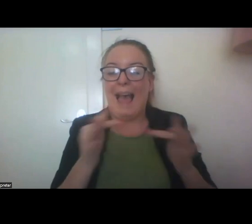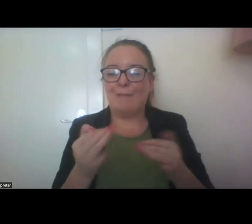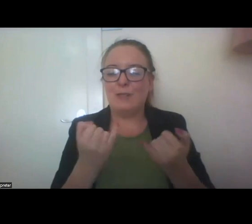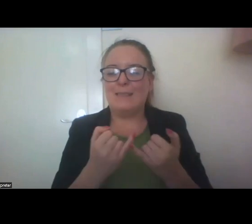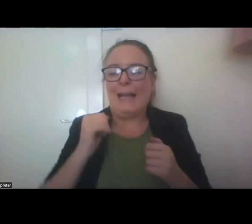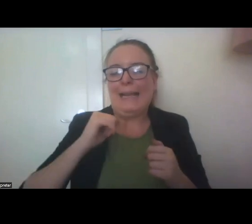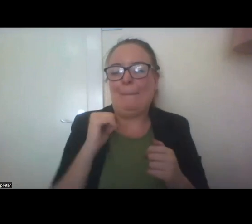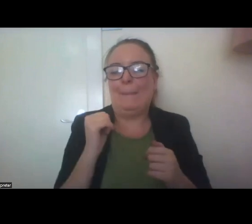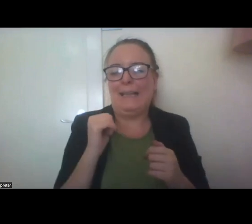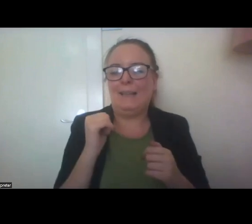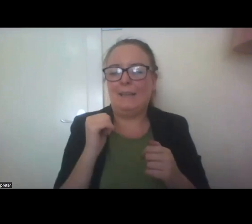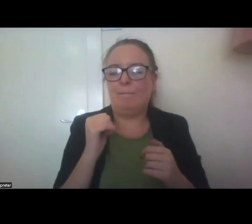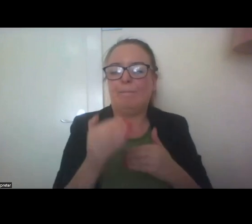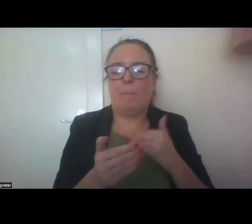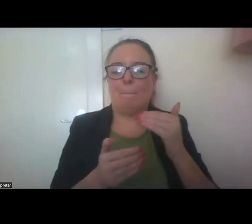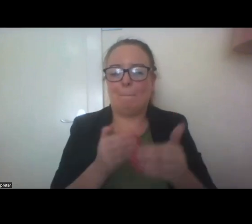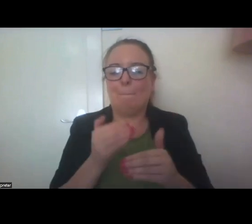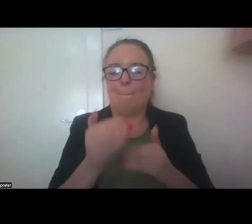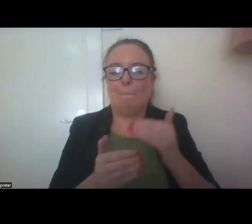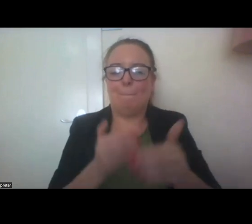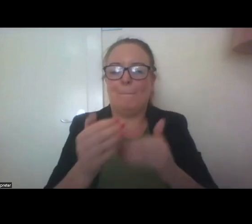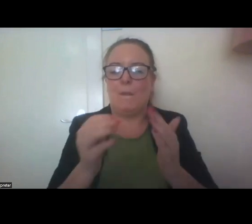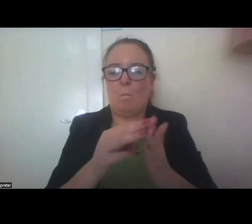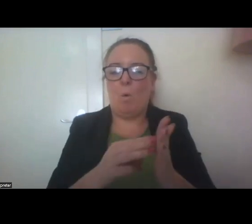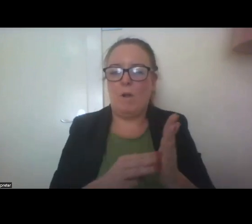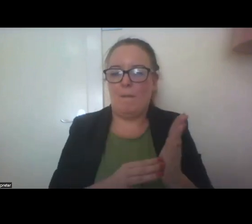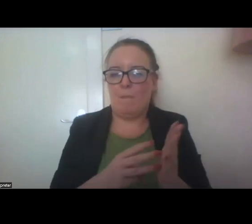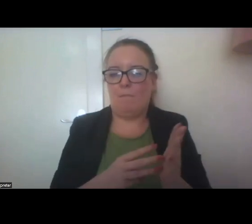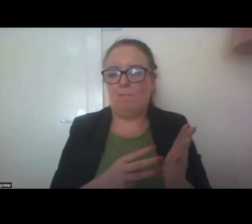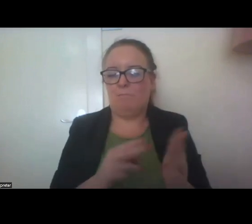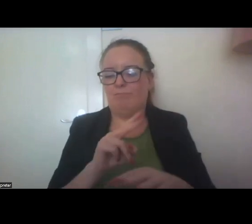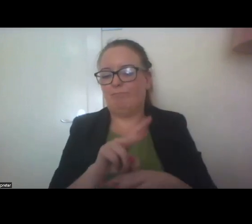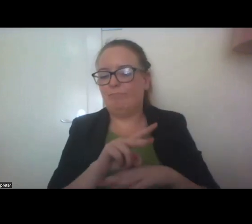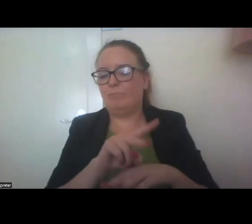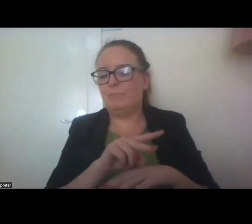and sustaining the programme within a facility is actually quite cheap.